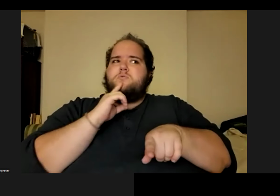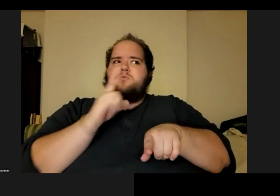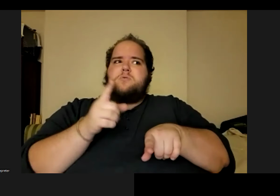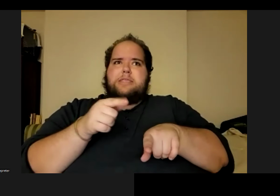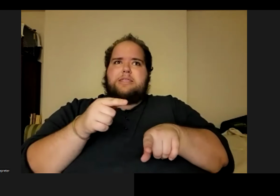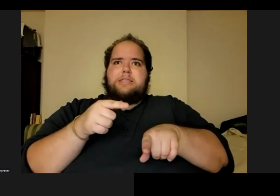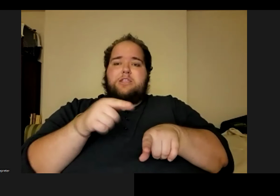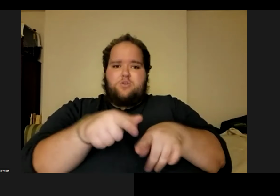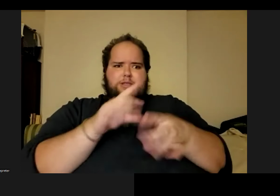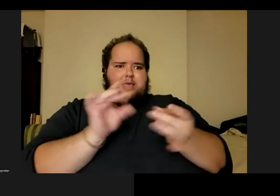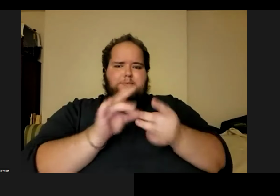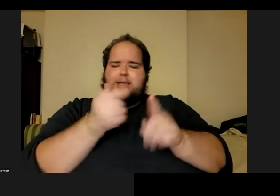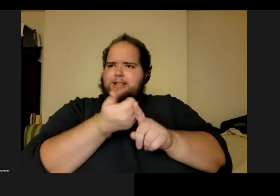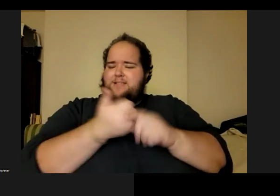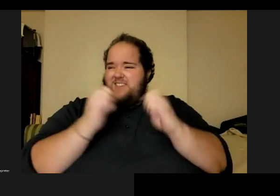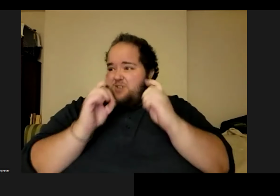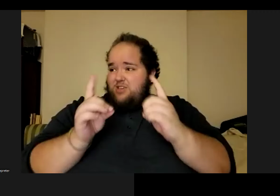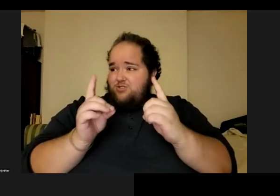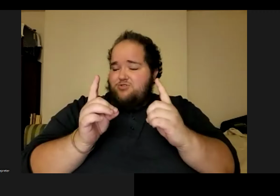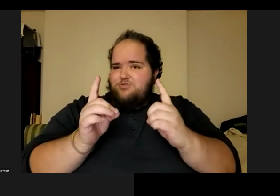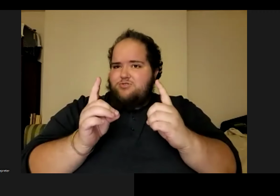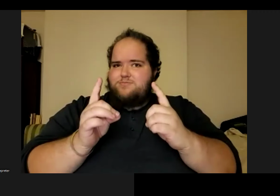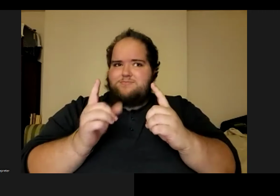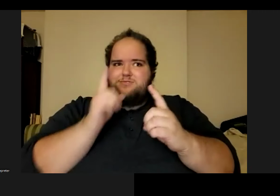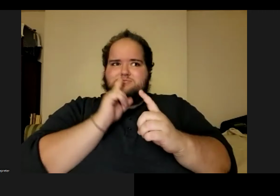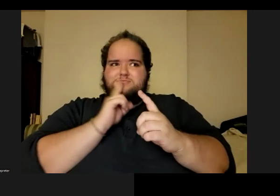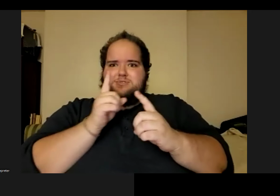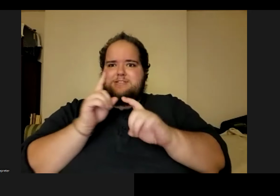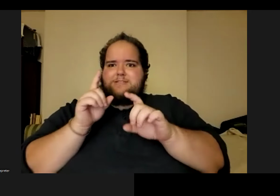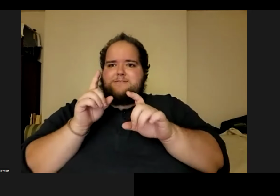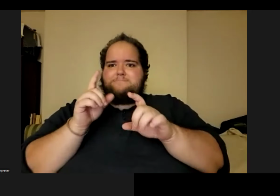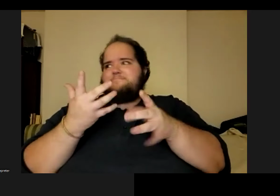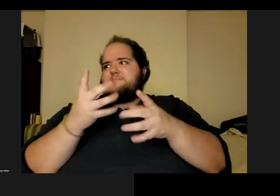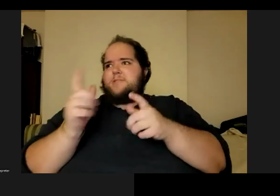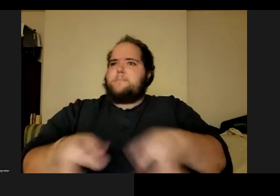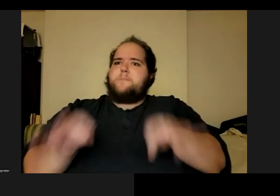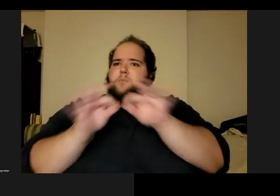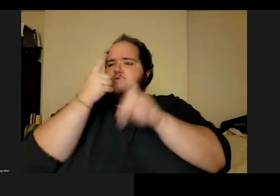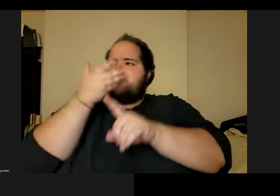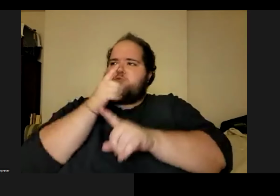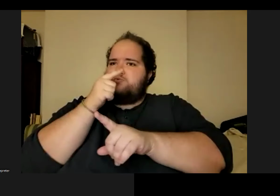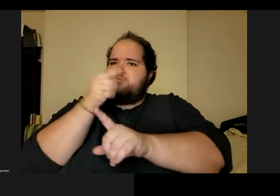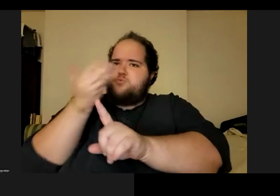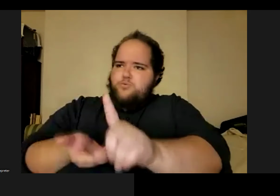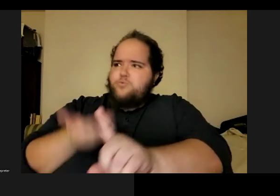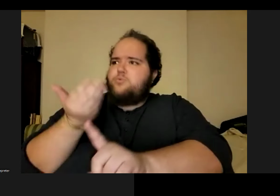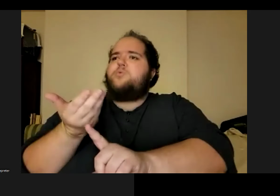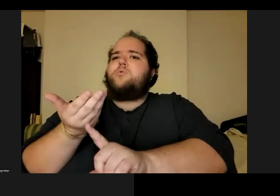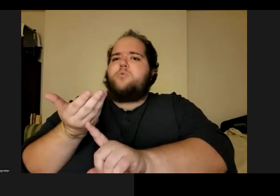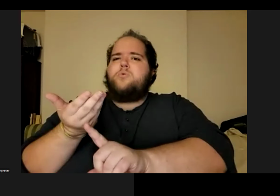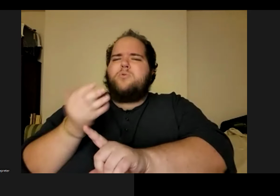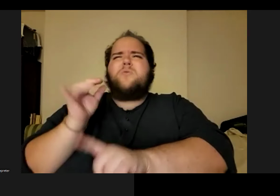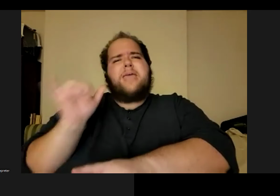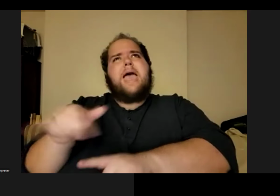And it's really a huge part of who you are. kind of thing. And I think I'd like to do